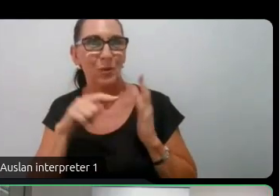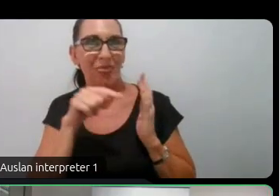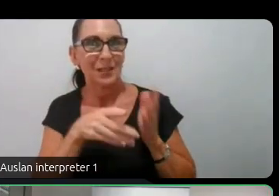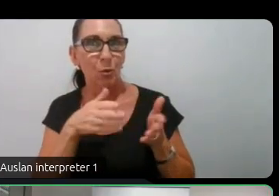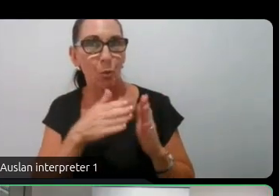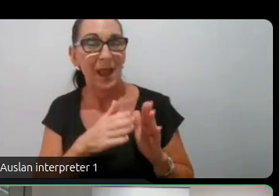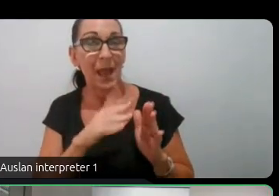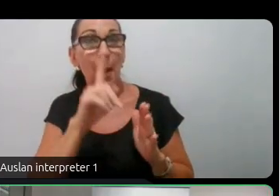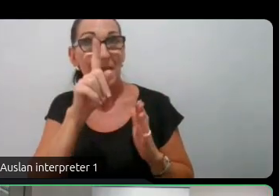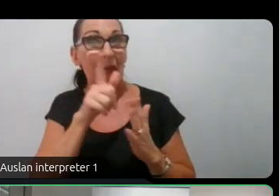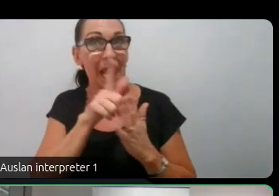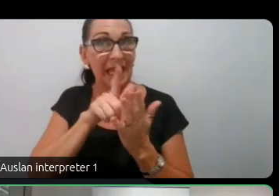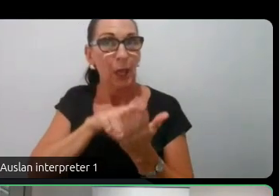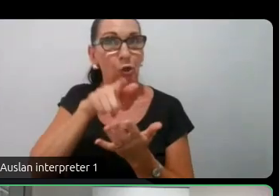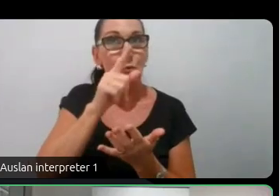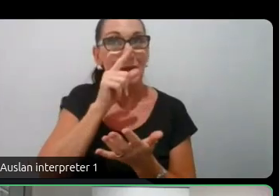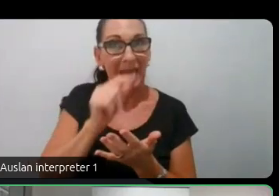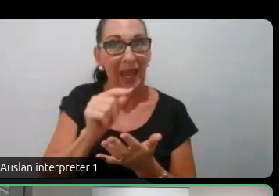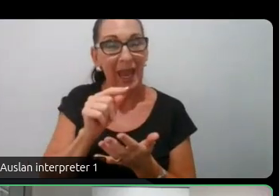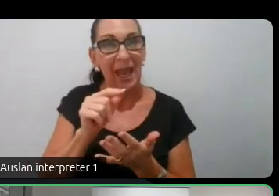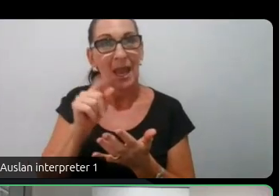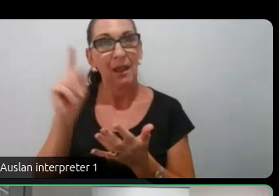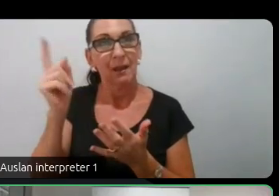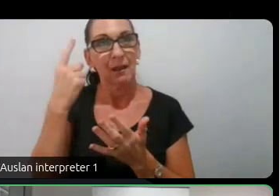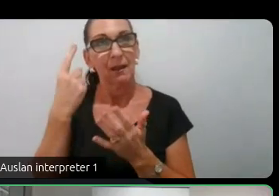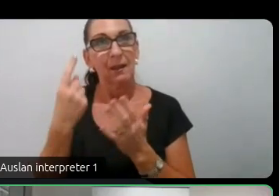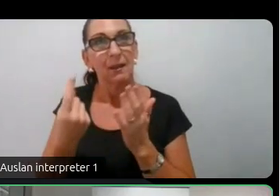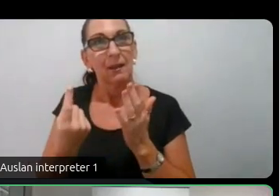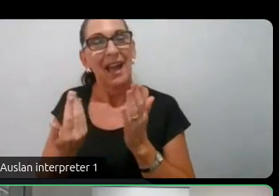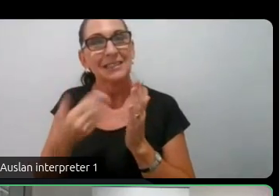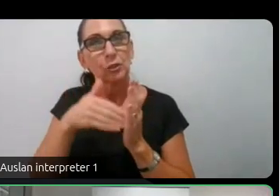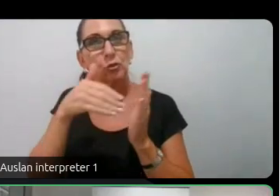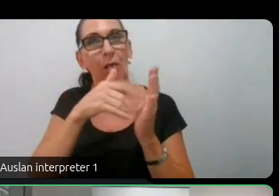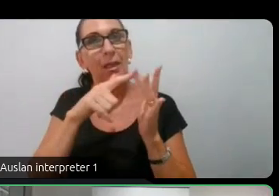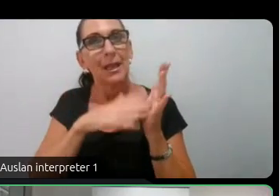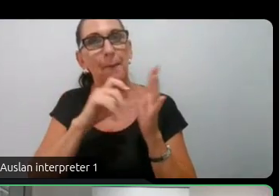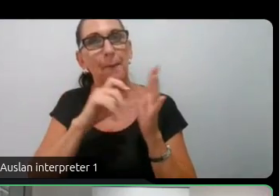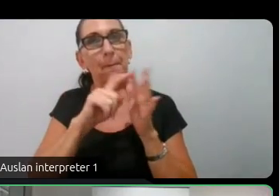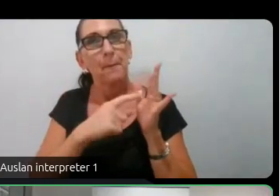can do and you can seek additional impairments during that process. Um, and that's because of